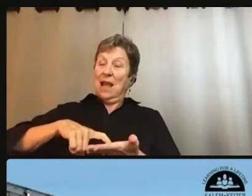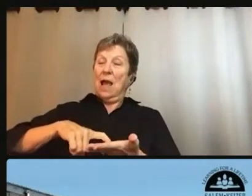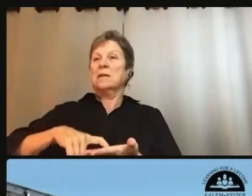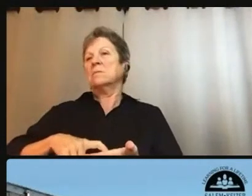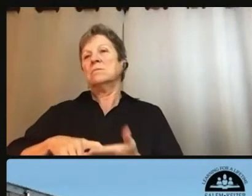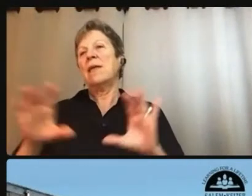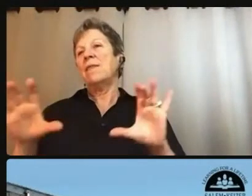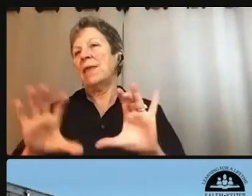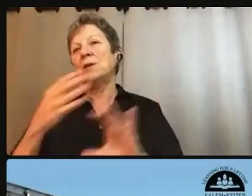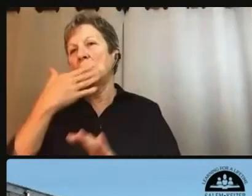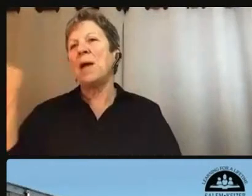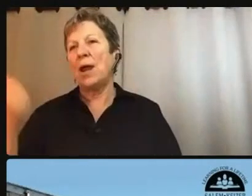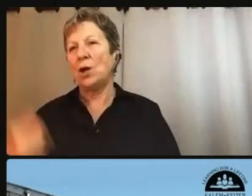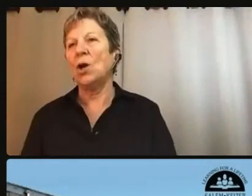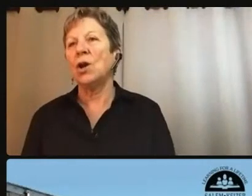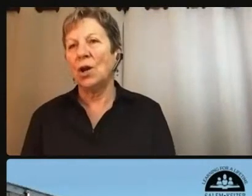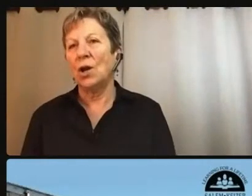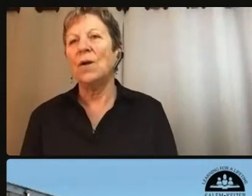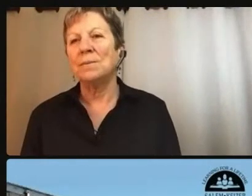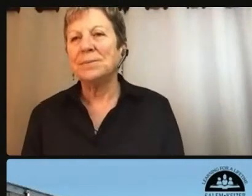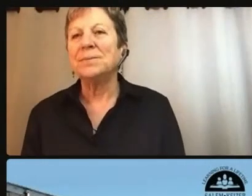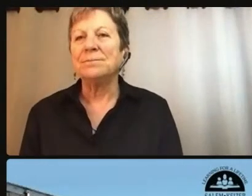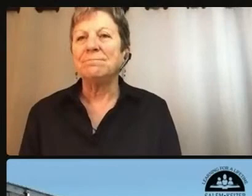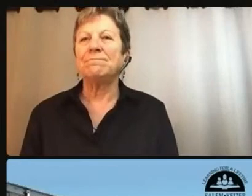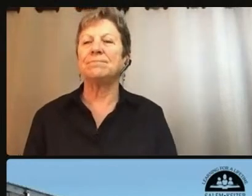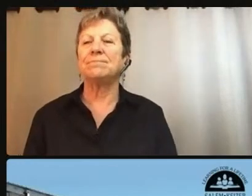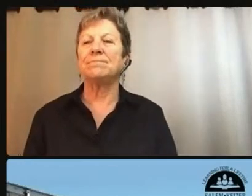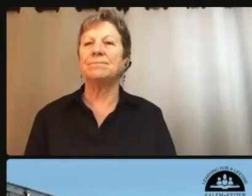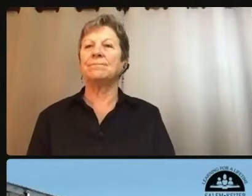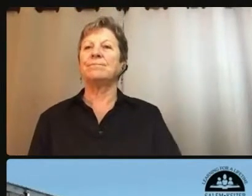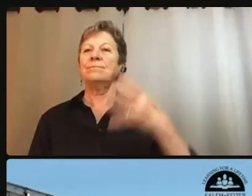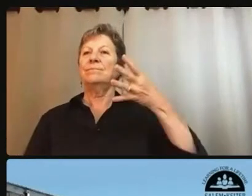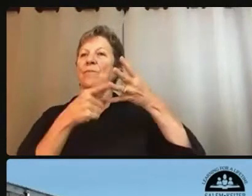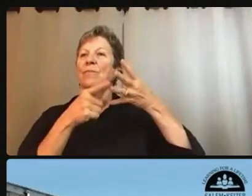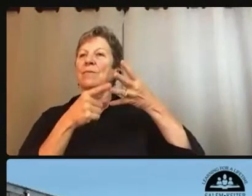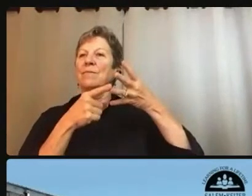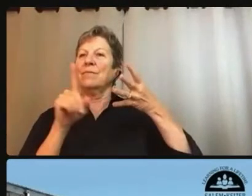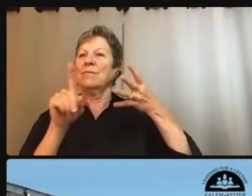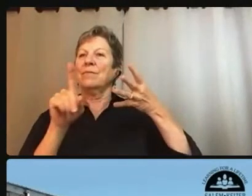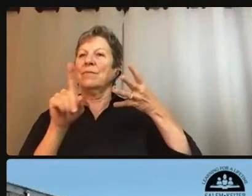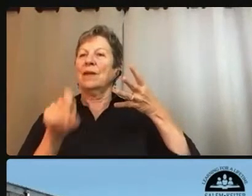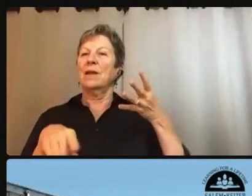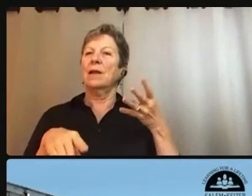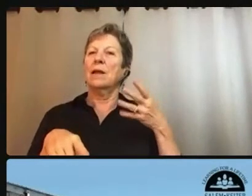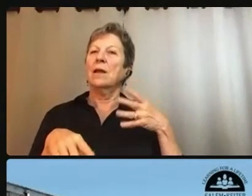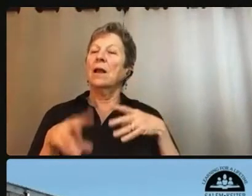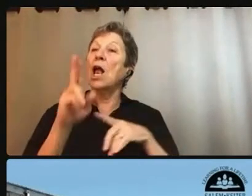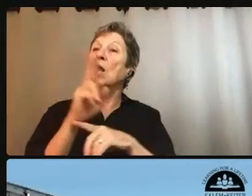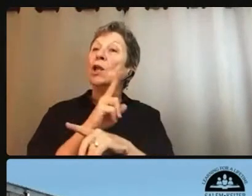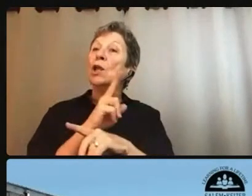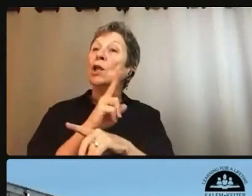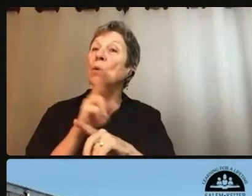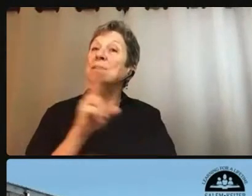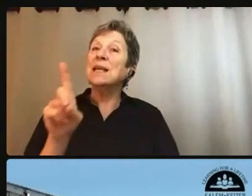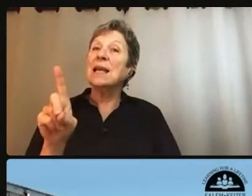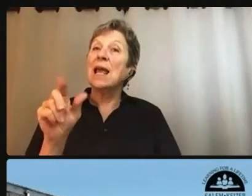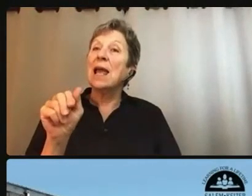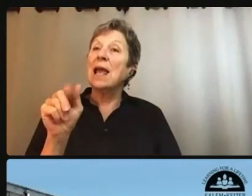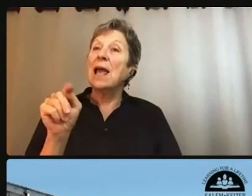WHEN PEOPLE FEEL GOOD ABOUT THEMSELVES AND THEY GET ACKNOWLEDGED FOR THEIR GOOD